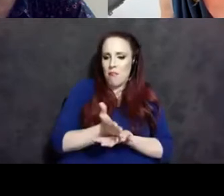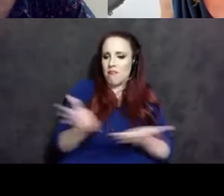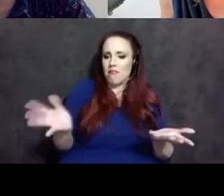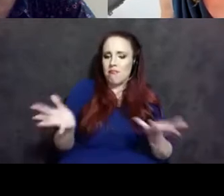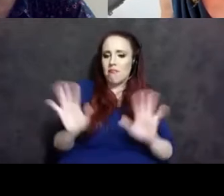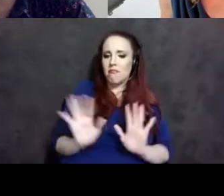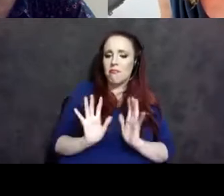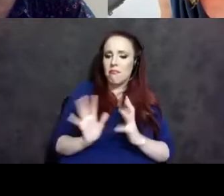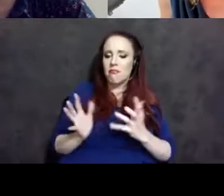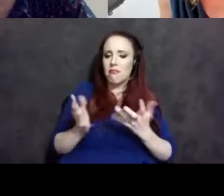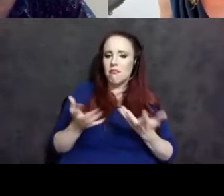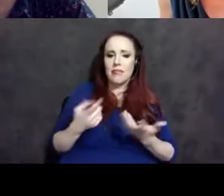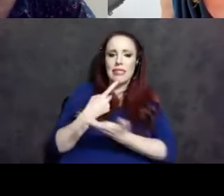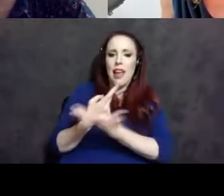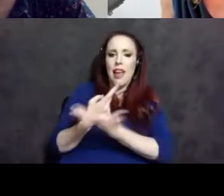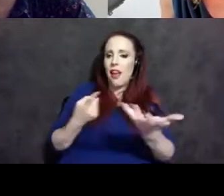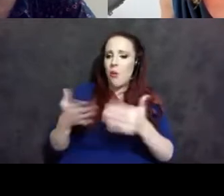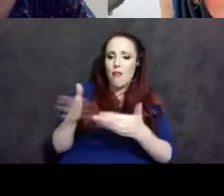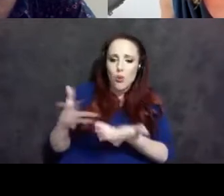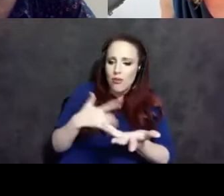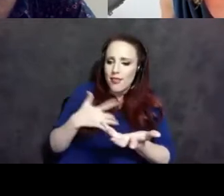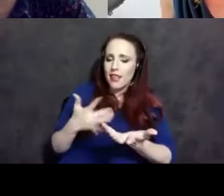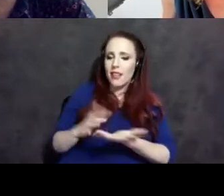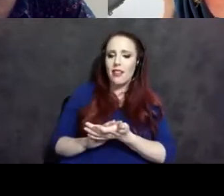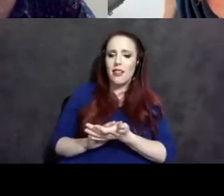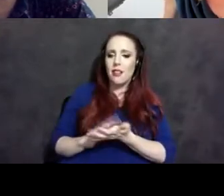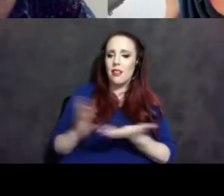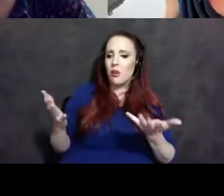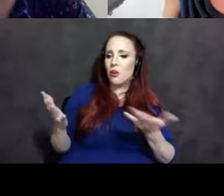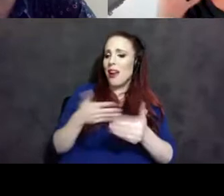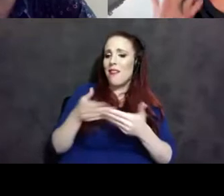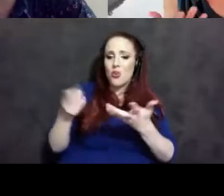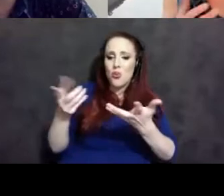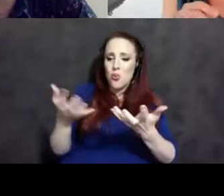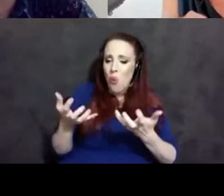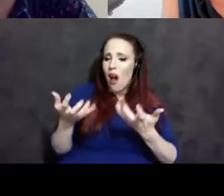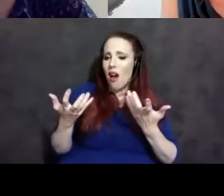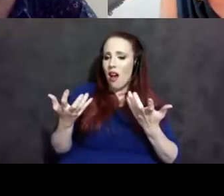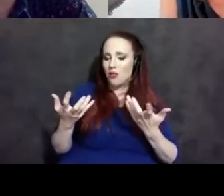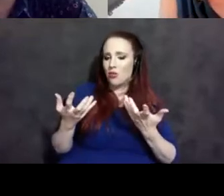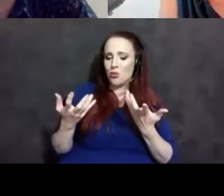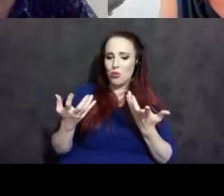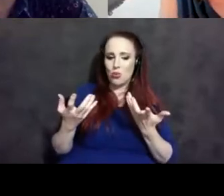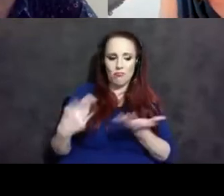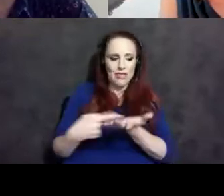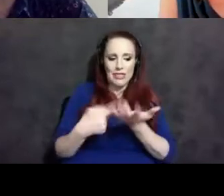So, whatever you're feeling and whatever you want to kind of rise to the surface in this